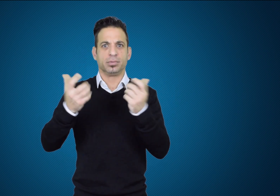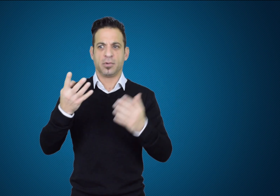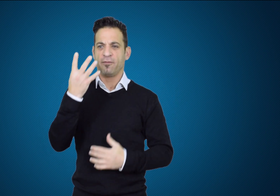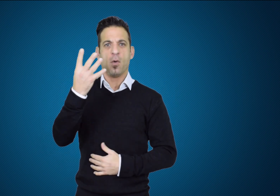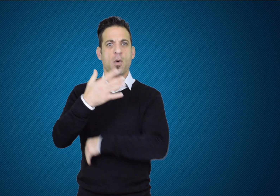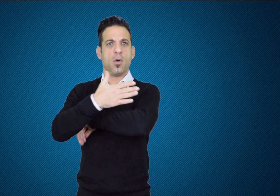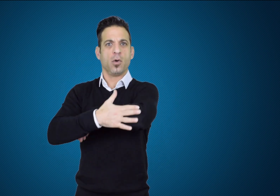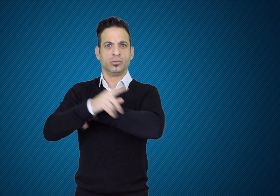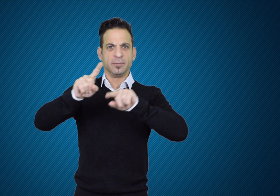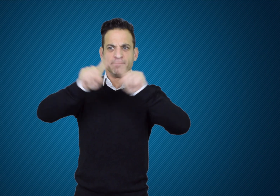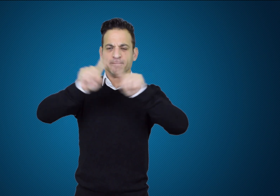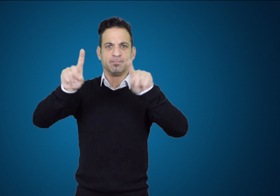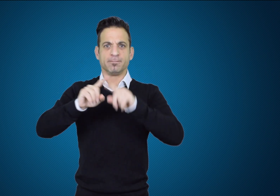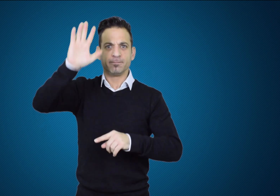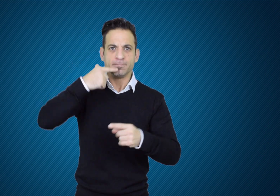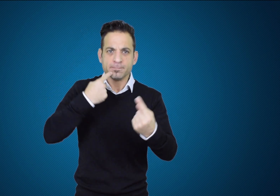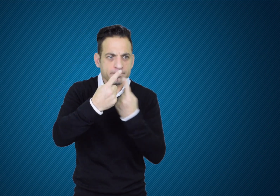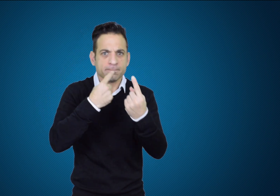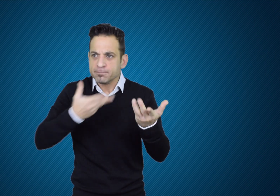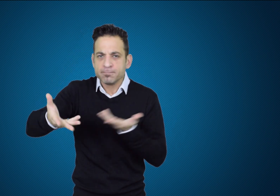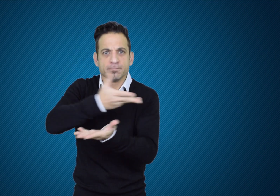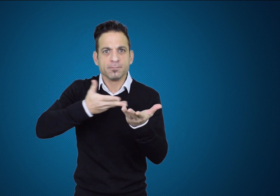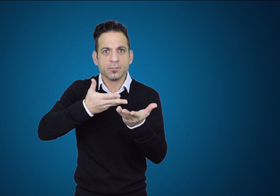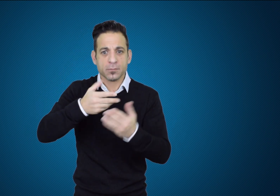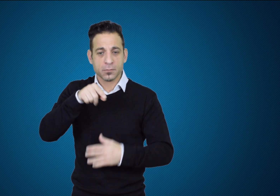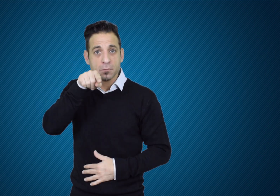includes representatives from four countries.